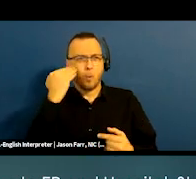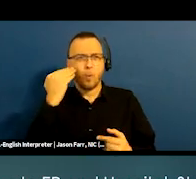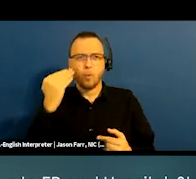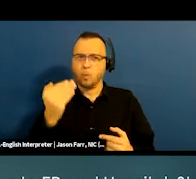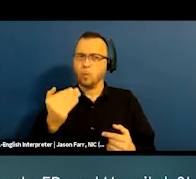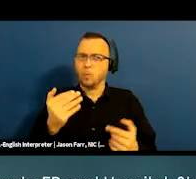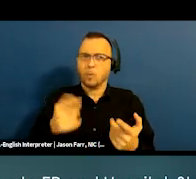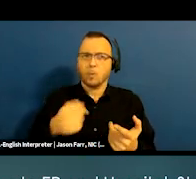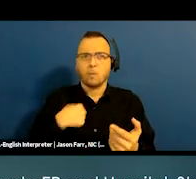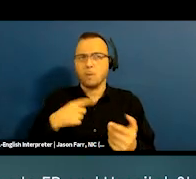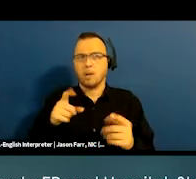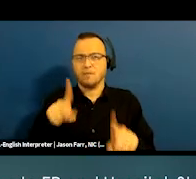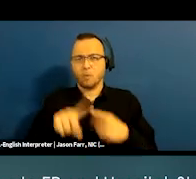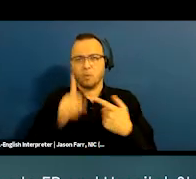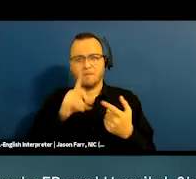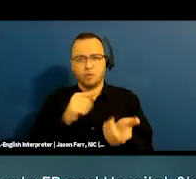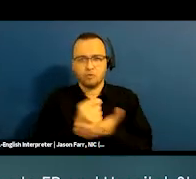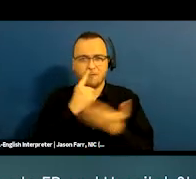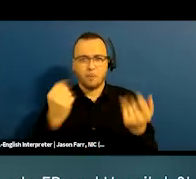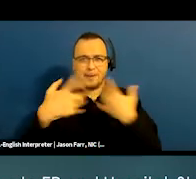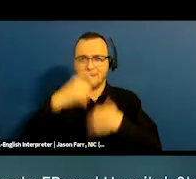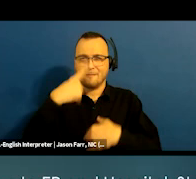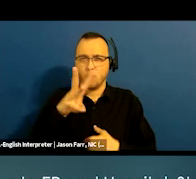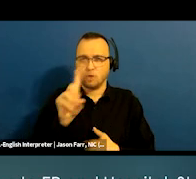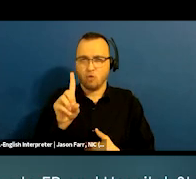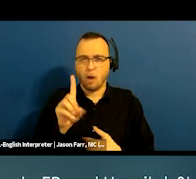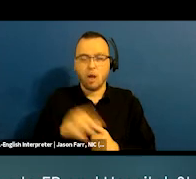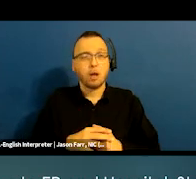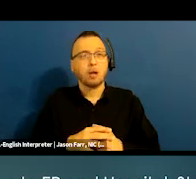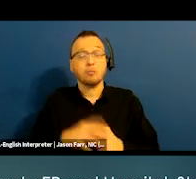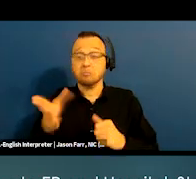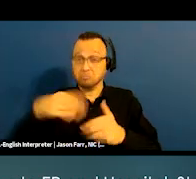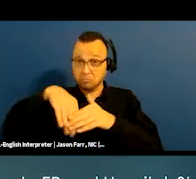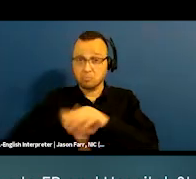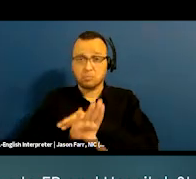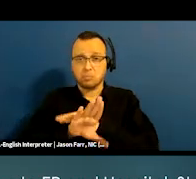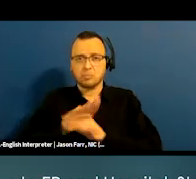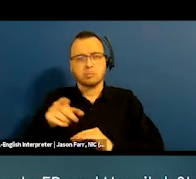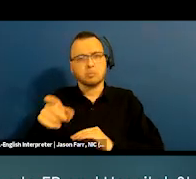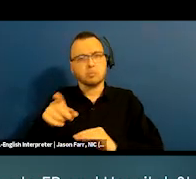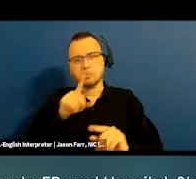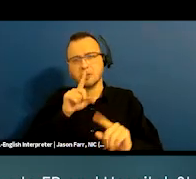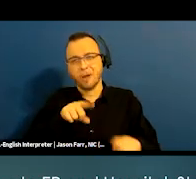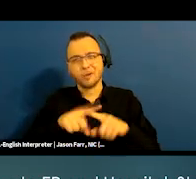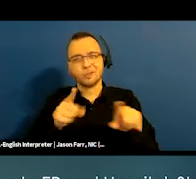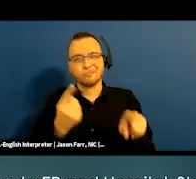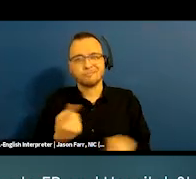Next slide, please. And I'll give you a few examples. Let's say for instance, recently, I saw a 49-year-old homeless male